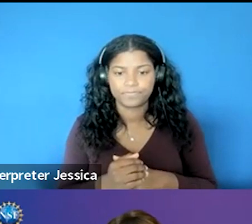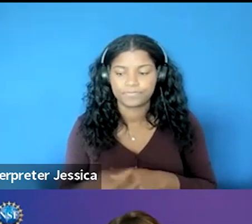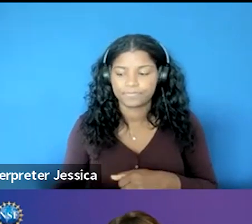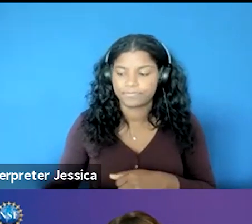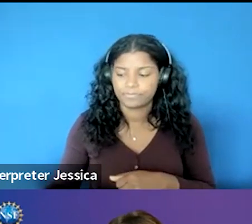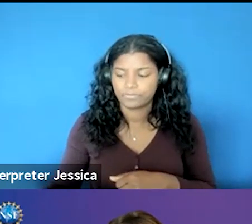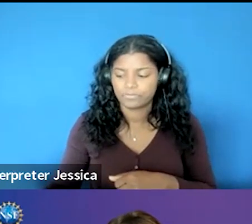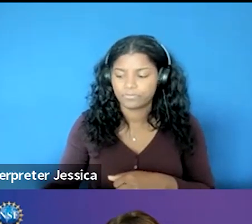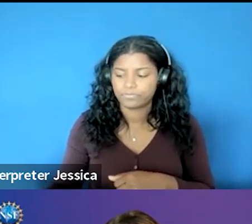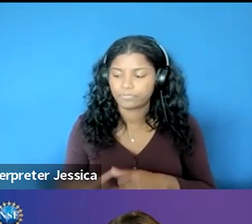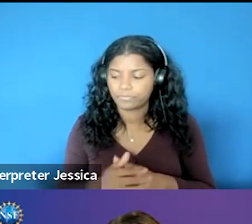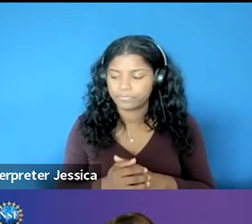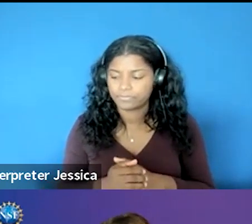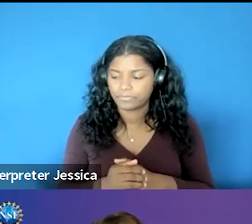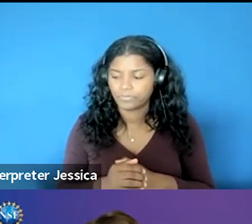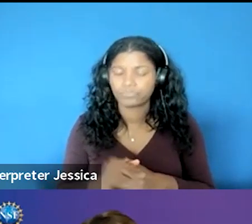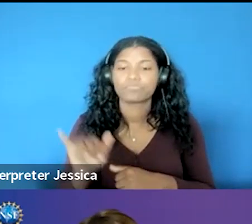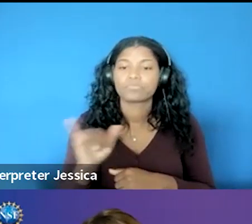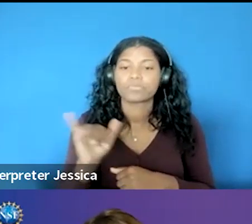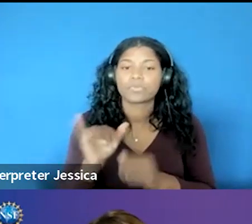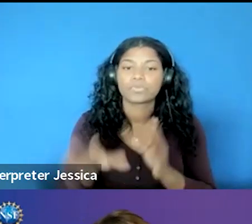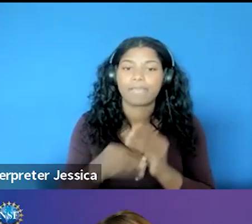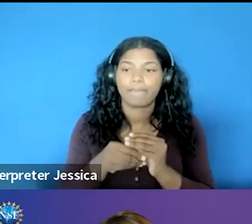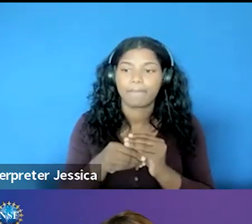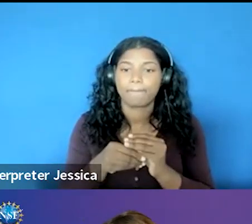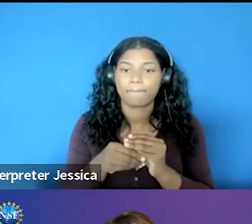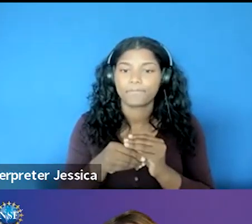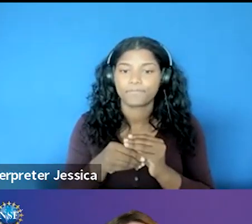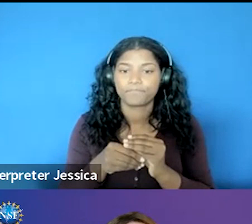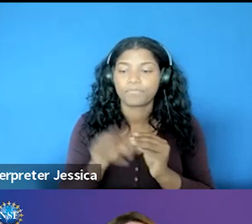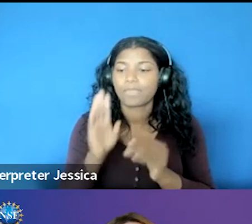Samantha Hunter: Okay. Leslie Rissler: And I'll just say one thing, I'll put it in the chat.